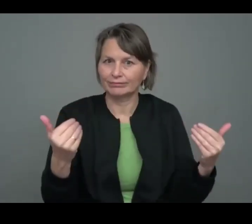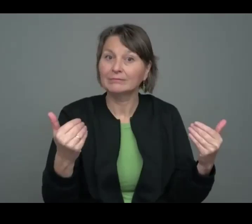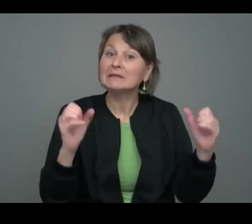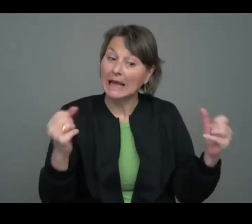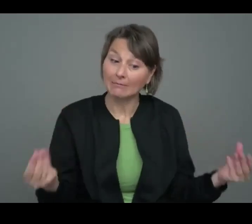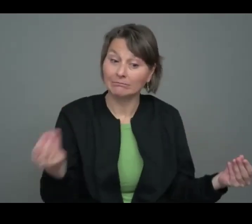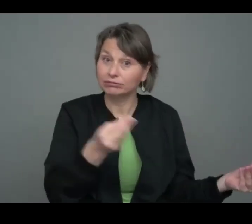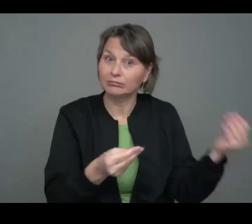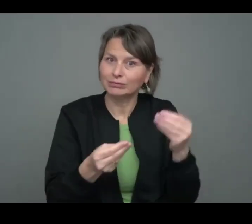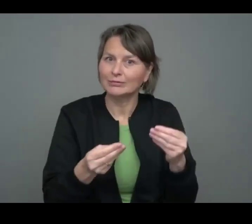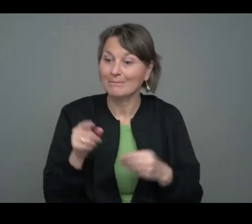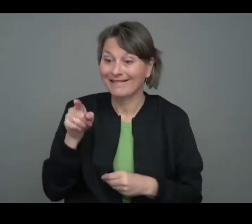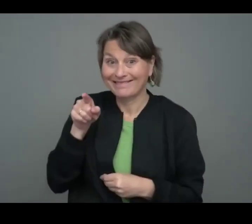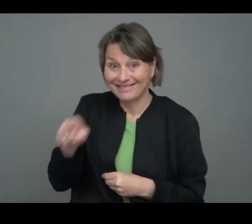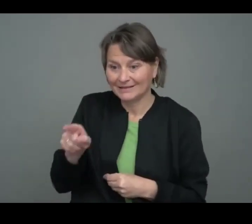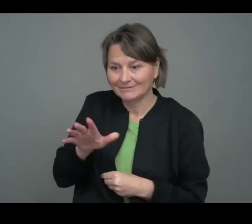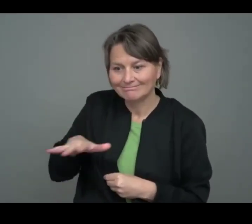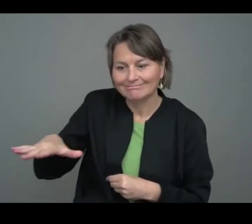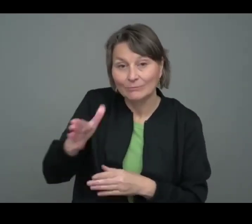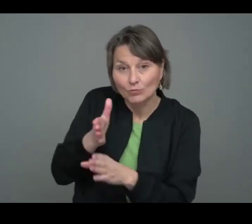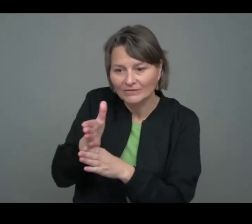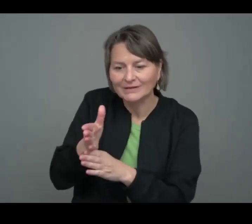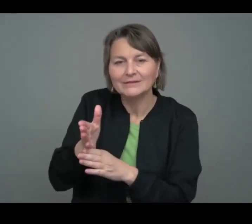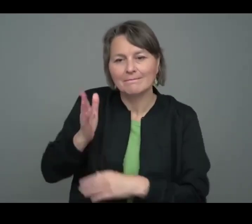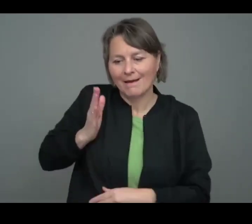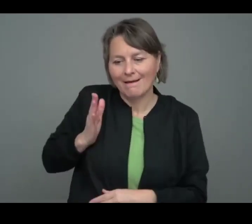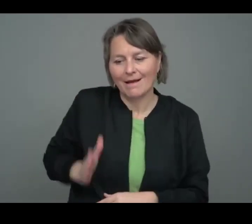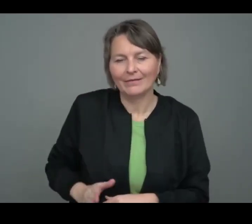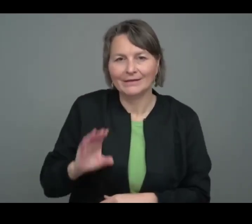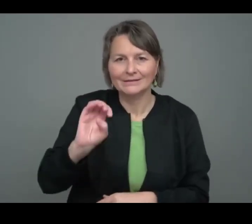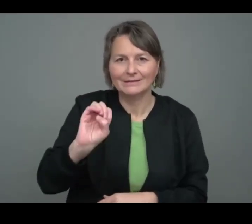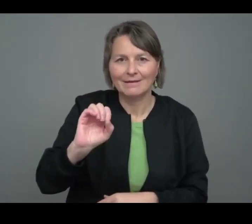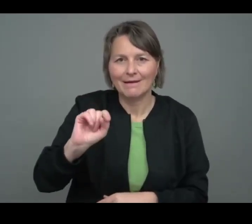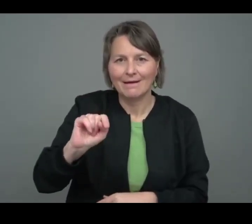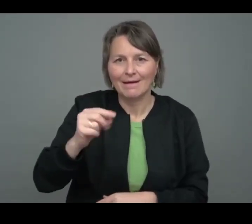are still two fields. We have the field of academia, of research, and we have the practitioners